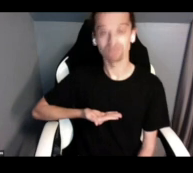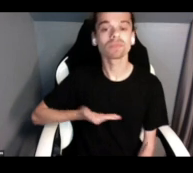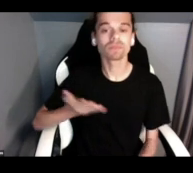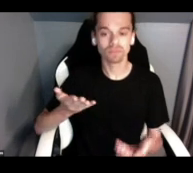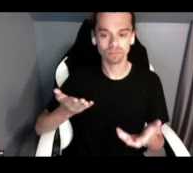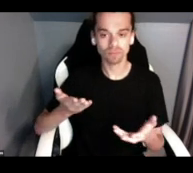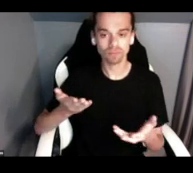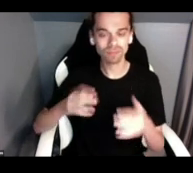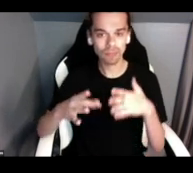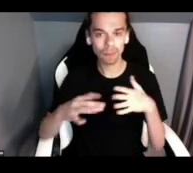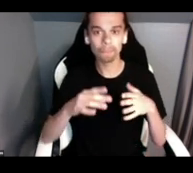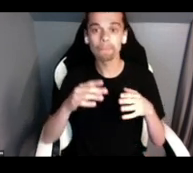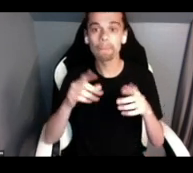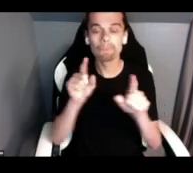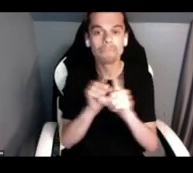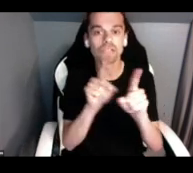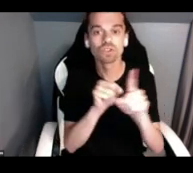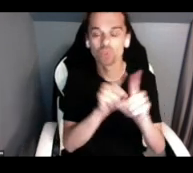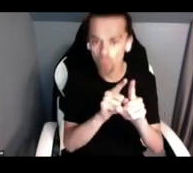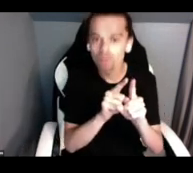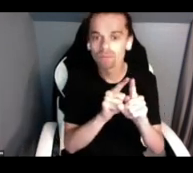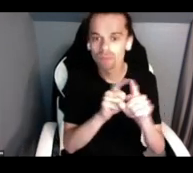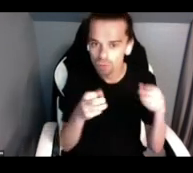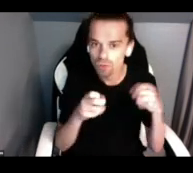opportunities related to community living,